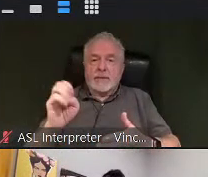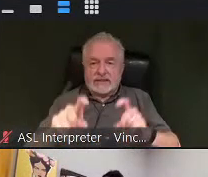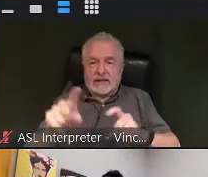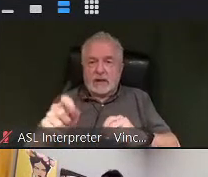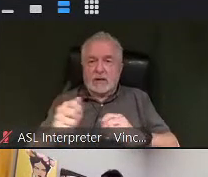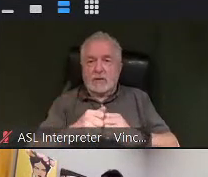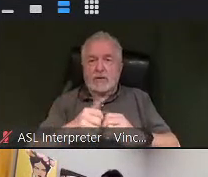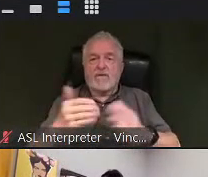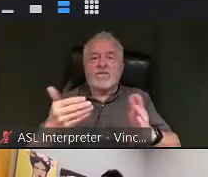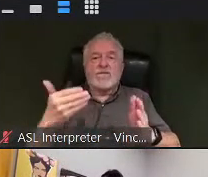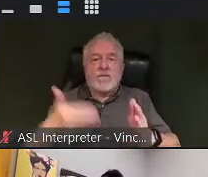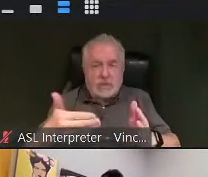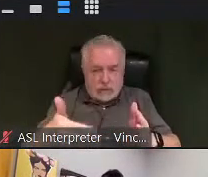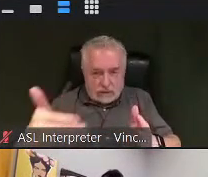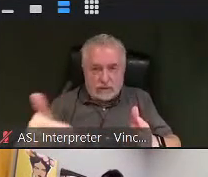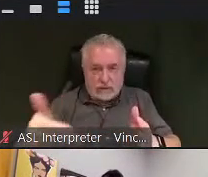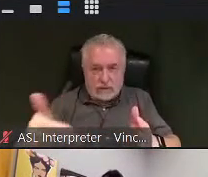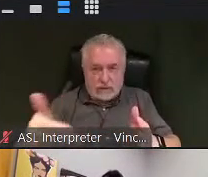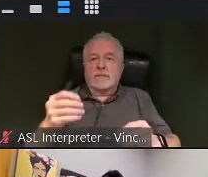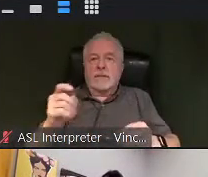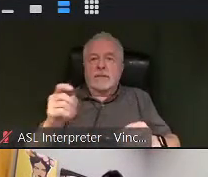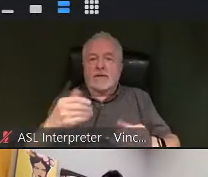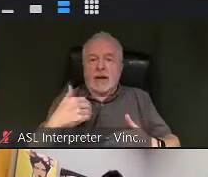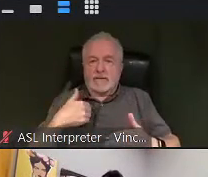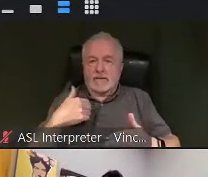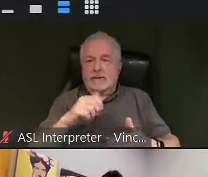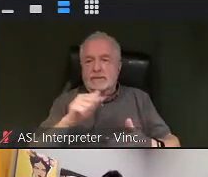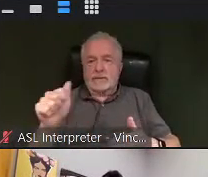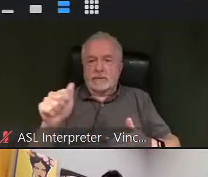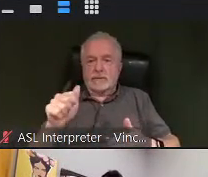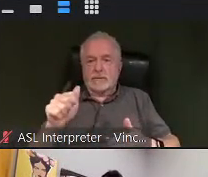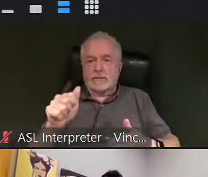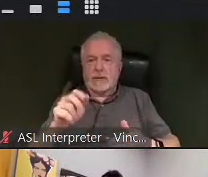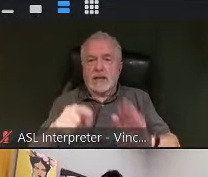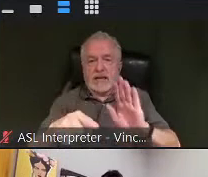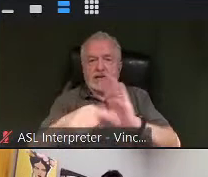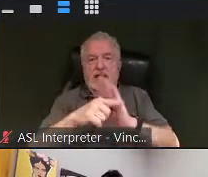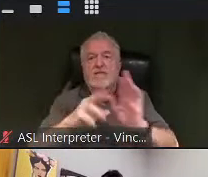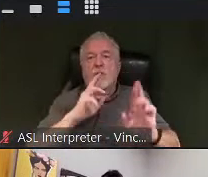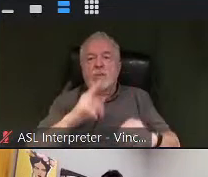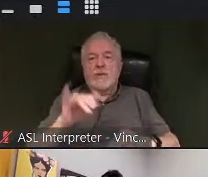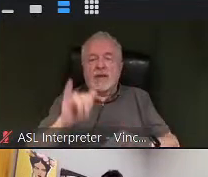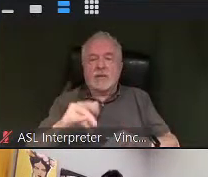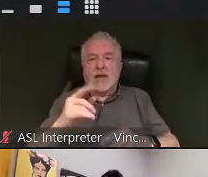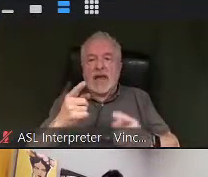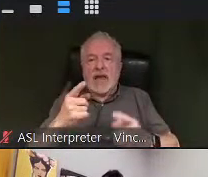frequency and has to have a negative result. That's something that's going to have to happen.